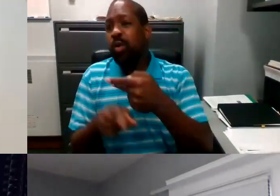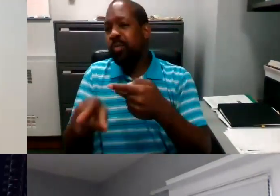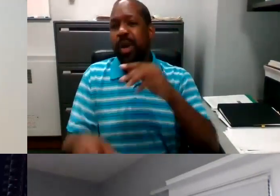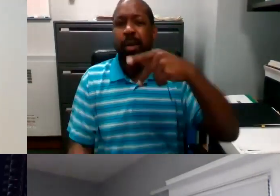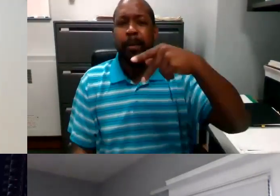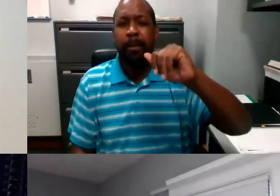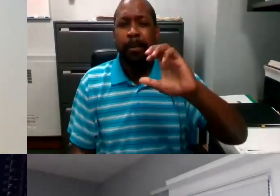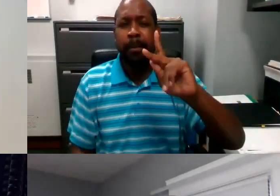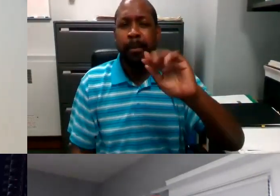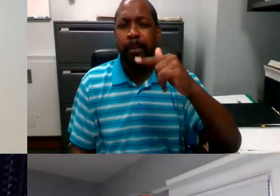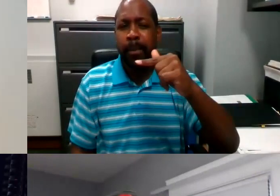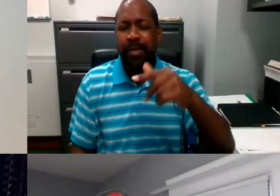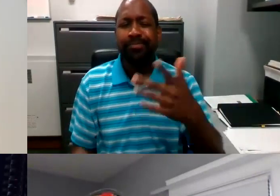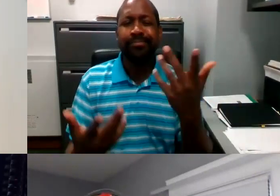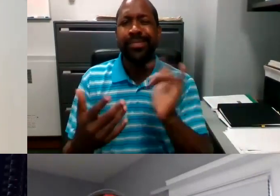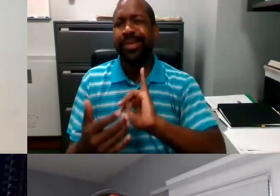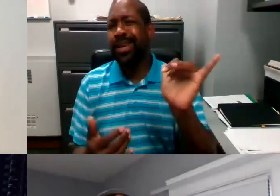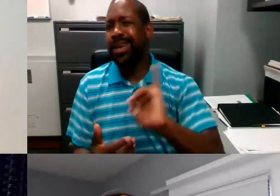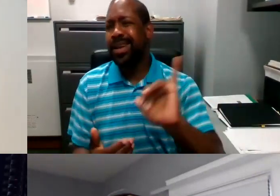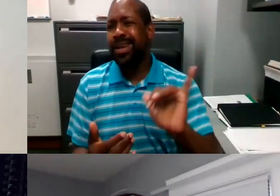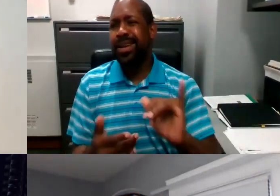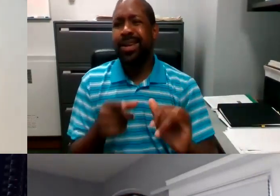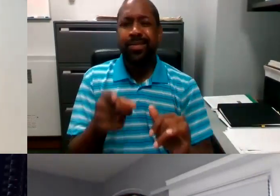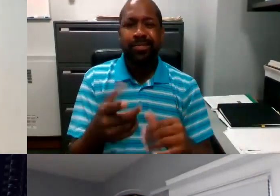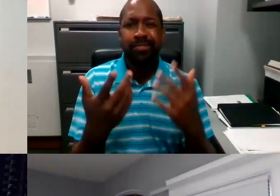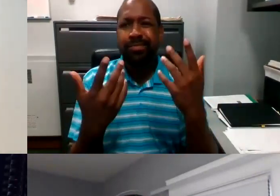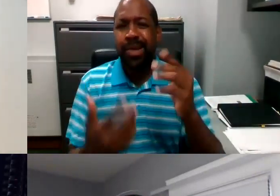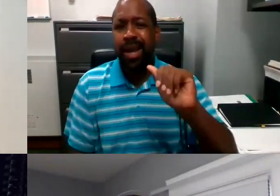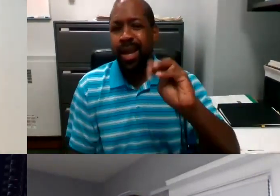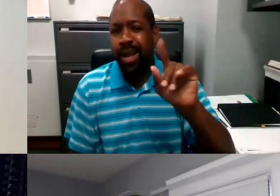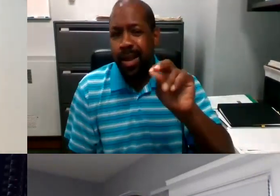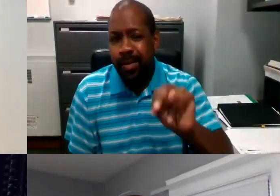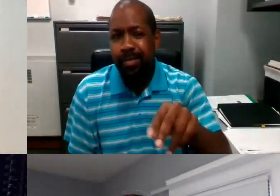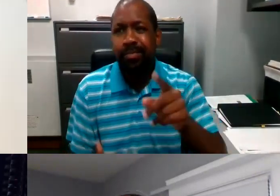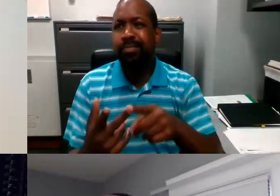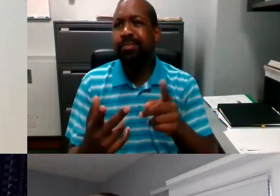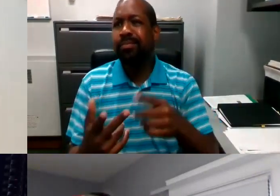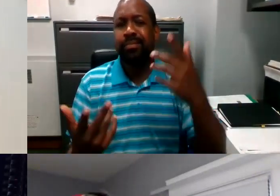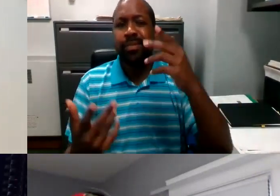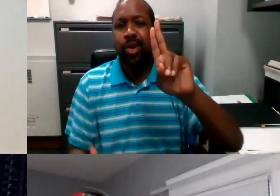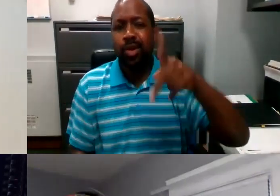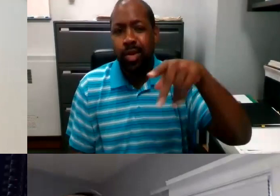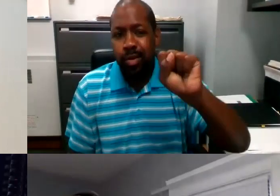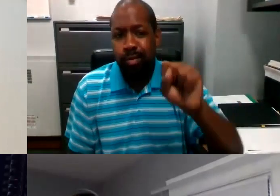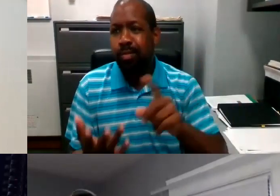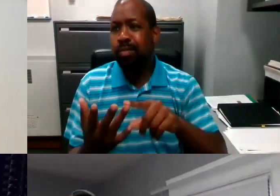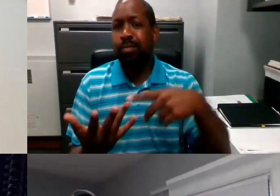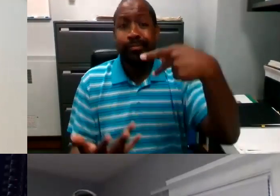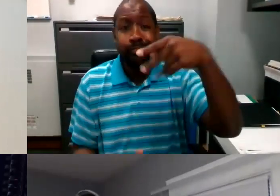THIS IS ONLINE. AND THE FIRST DAY MIGHT CONCENTRATE ON JOBS IN EDUCATION. THE SECOND DAY JOBS IN MEDICINE. THIRD DAY, JOBS IN RETAIL.